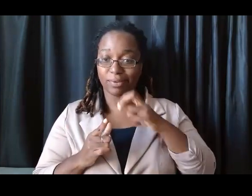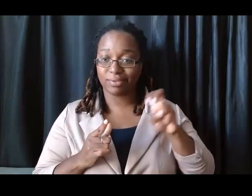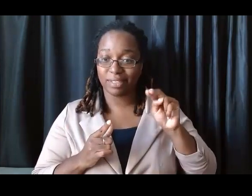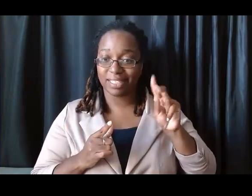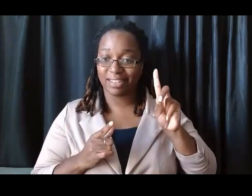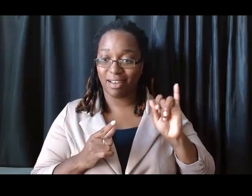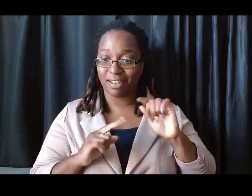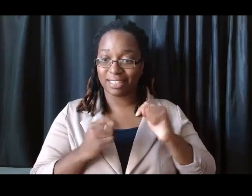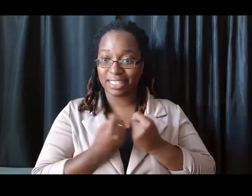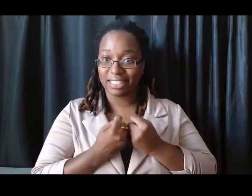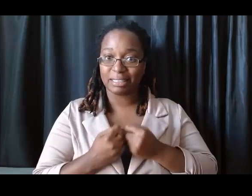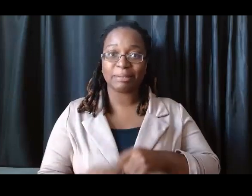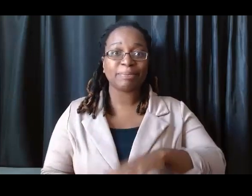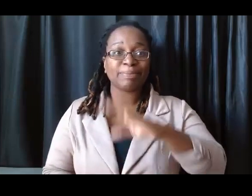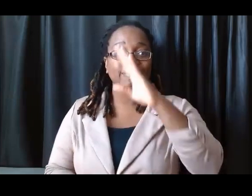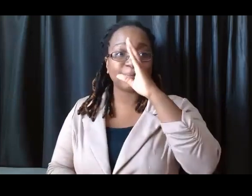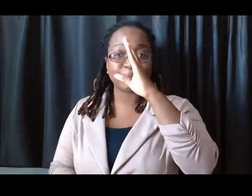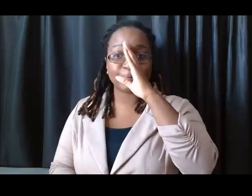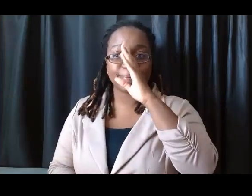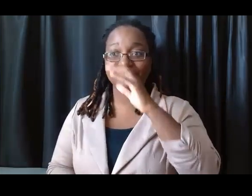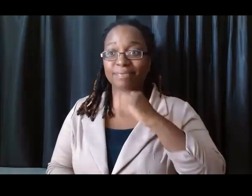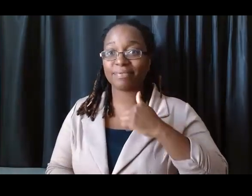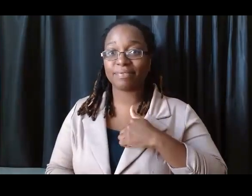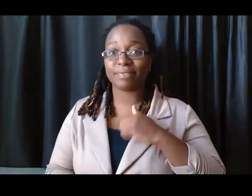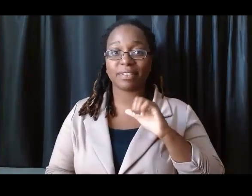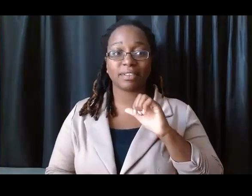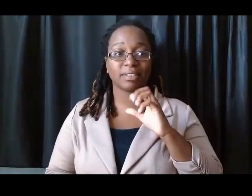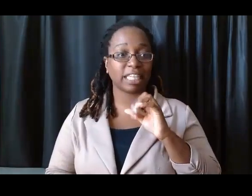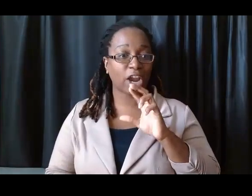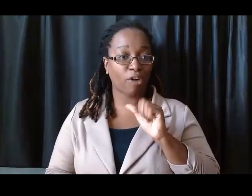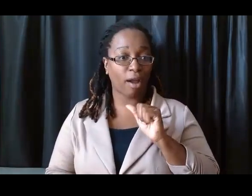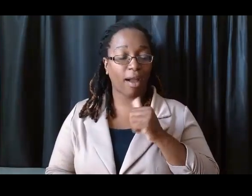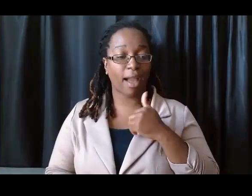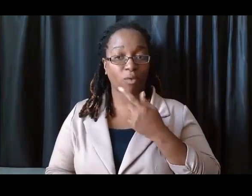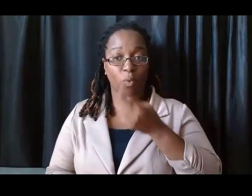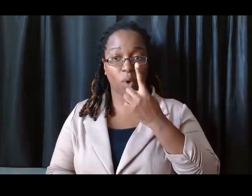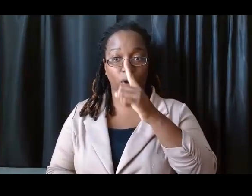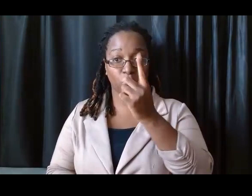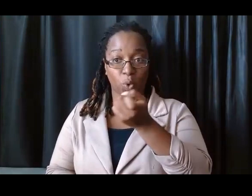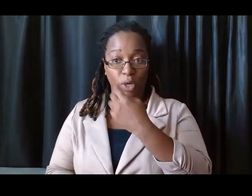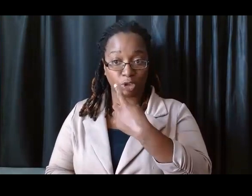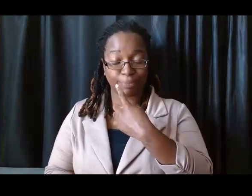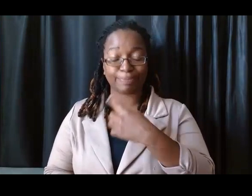This is Ciara speaking. We have one question that came through and it asks: